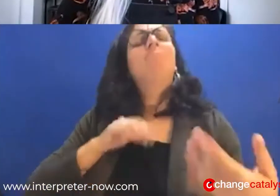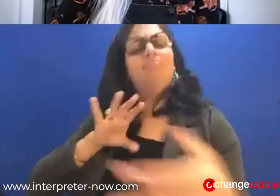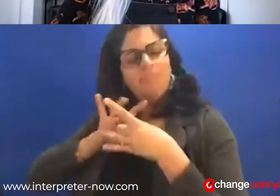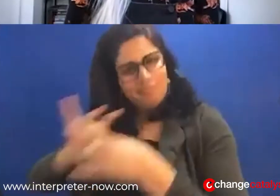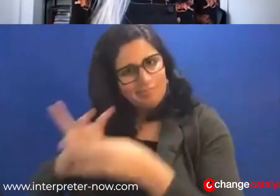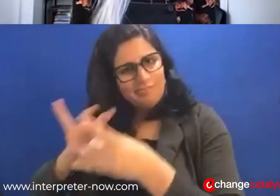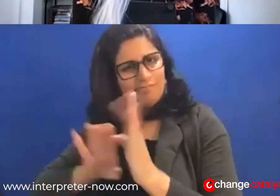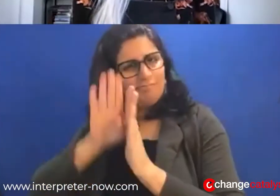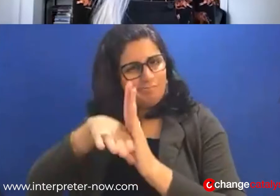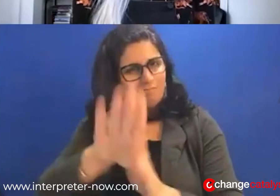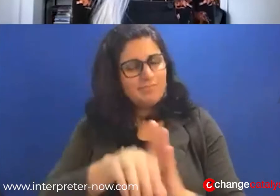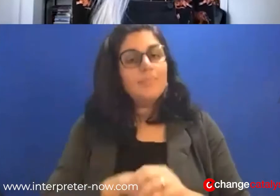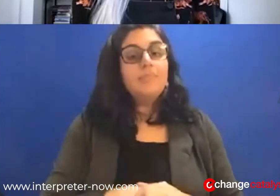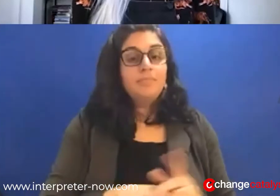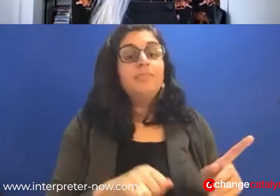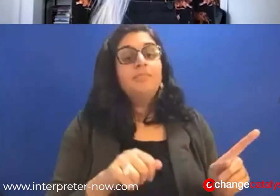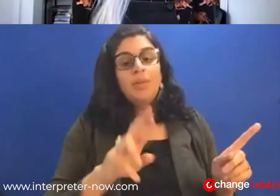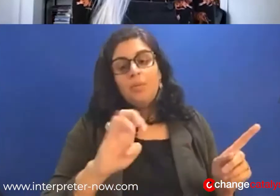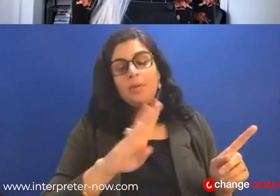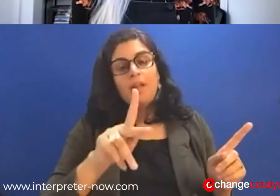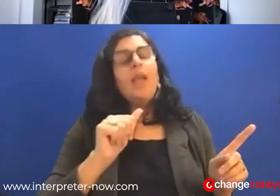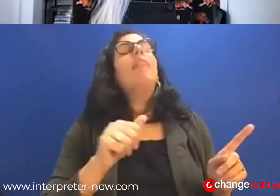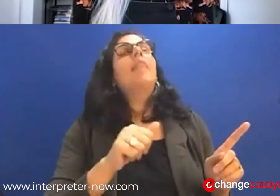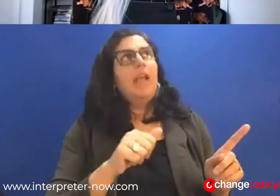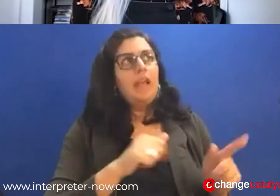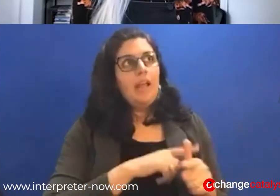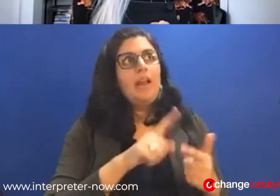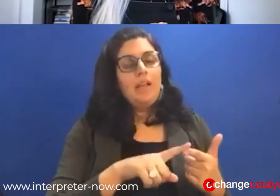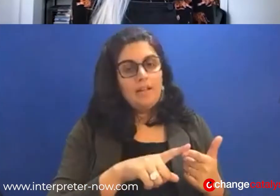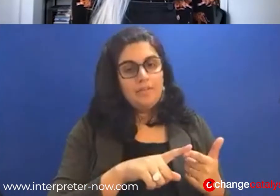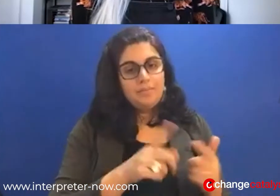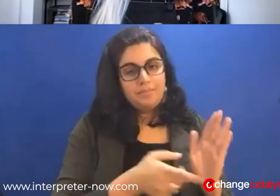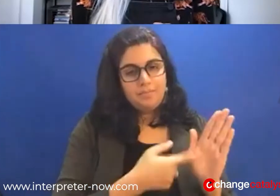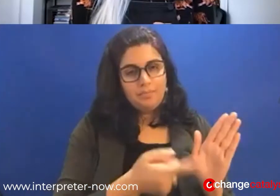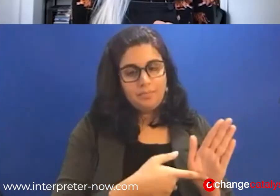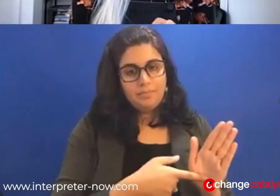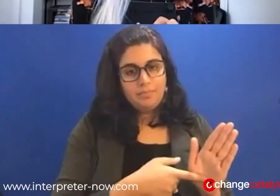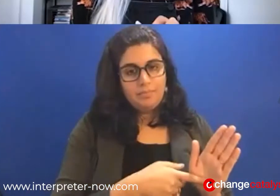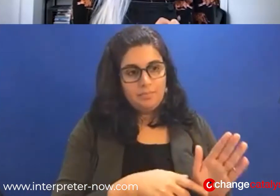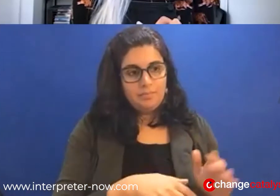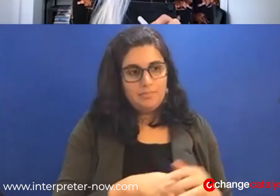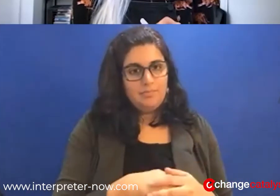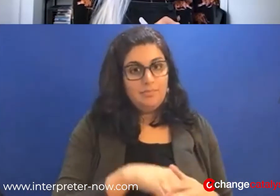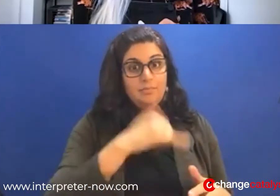And then from there, I think also, sometimes misguided allyship can look like